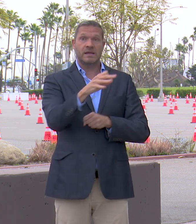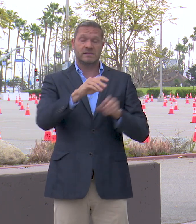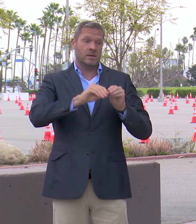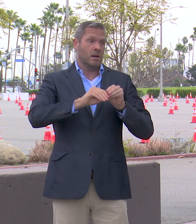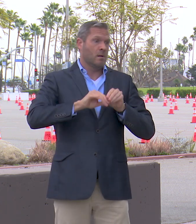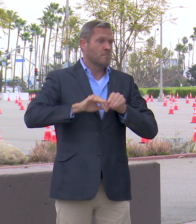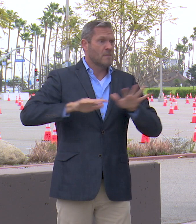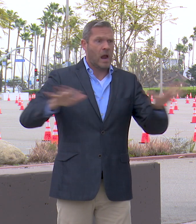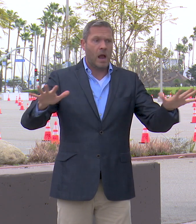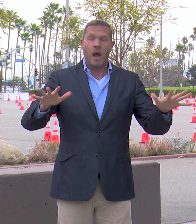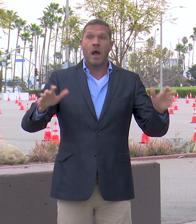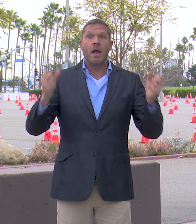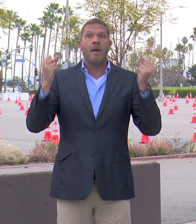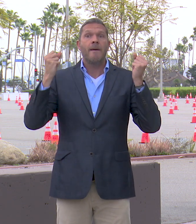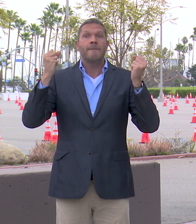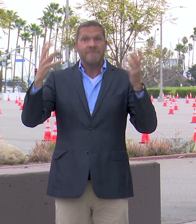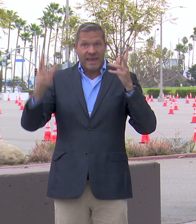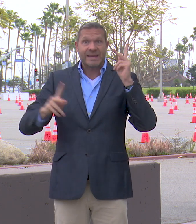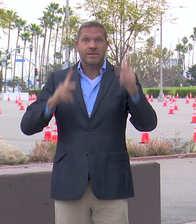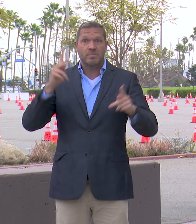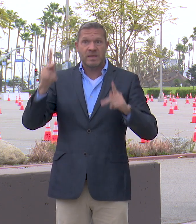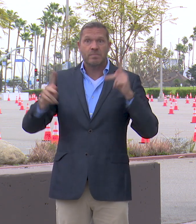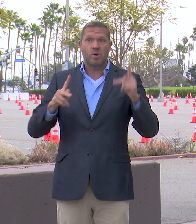trials, were actually exposed to the virus.